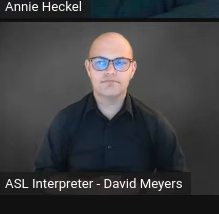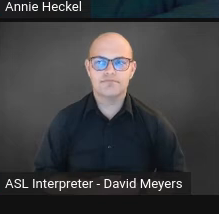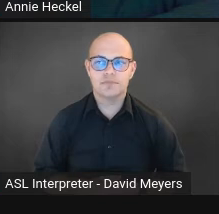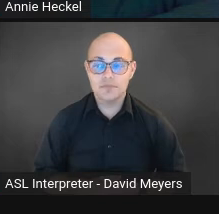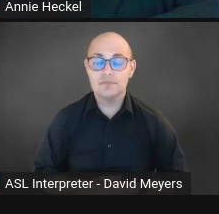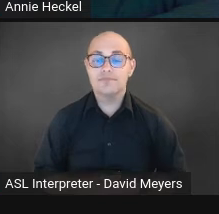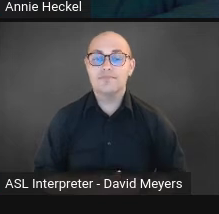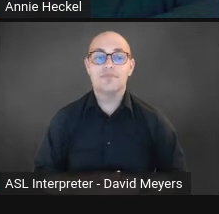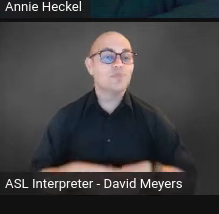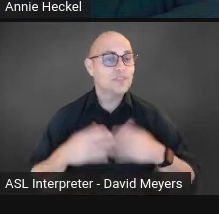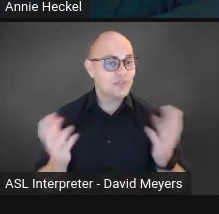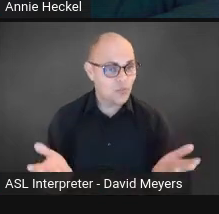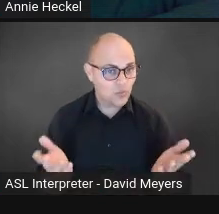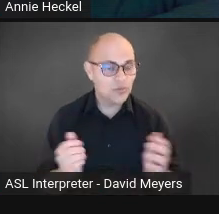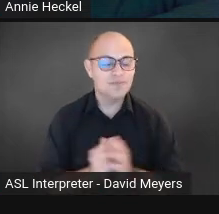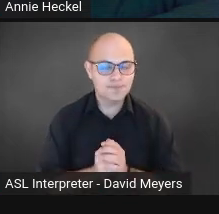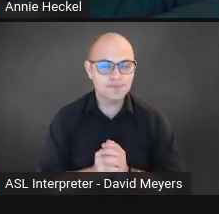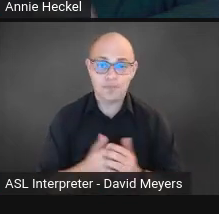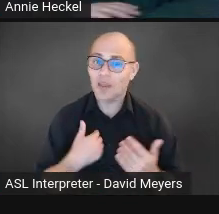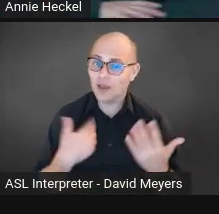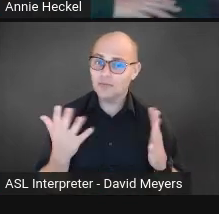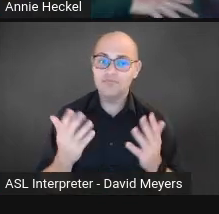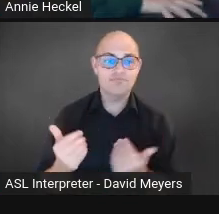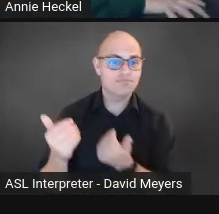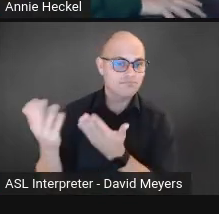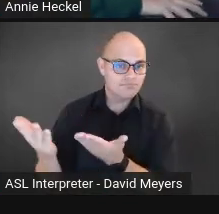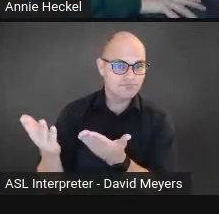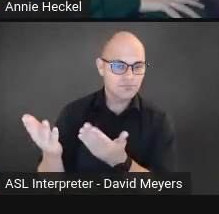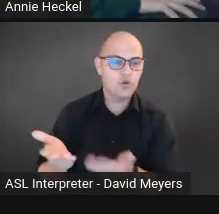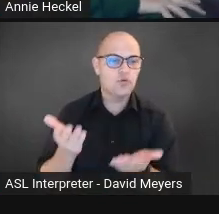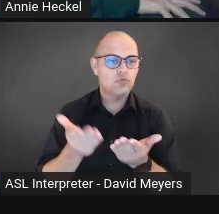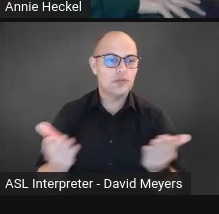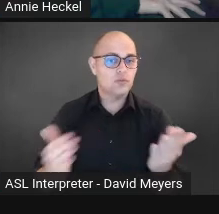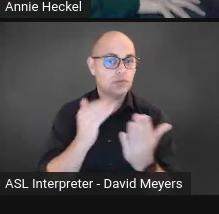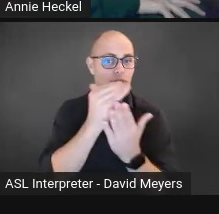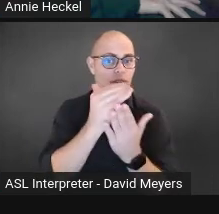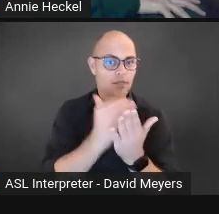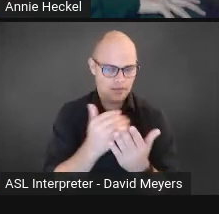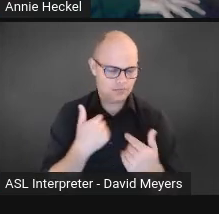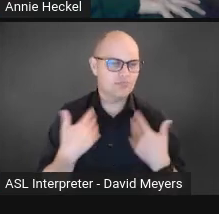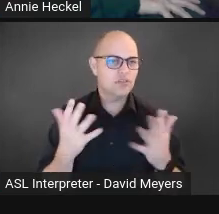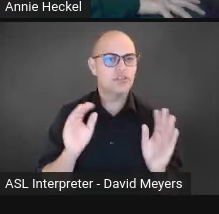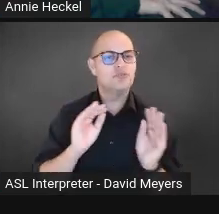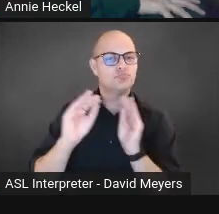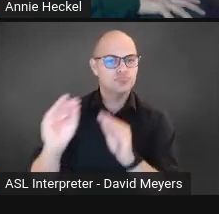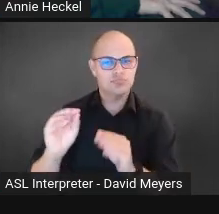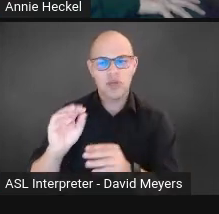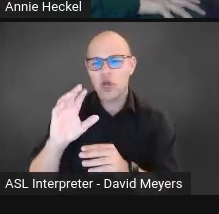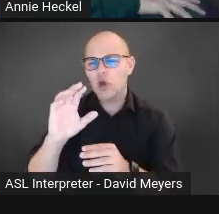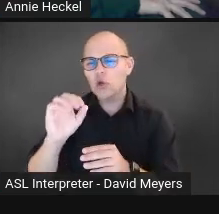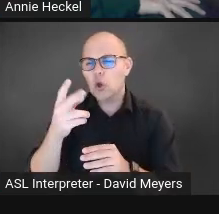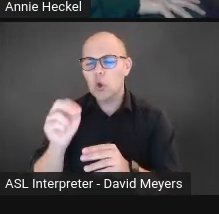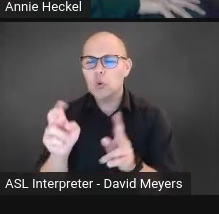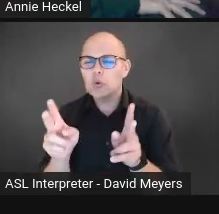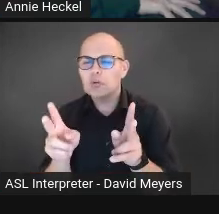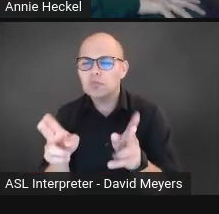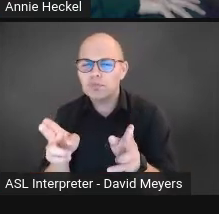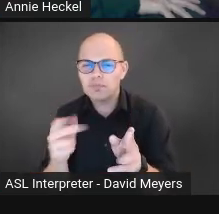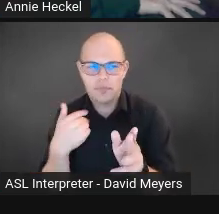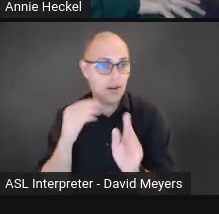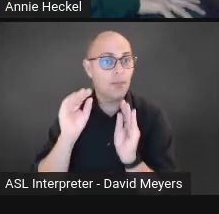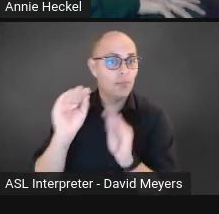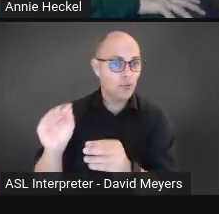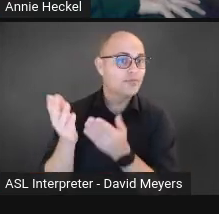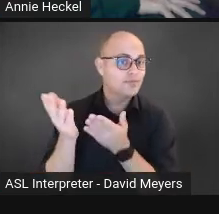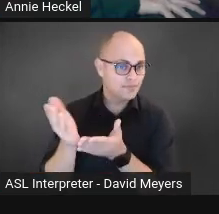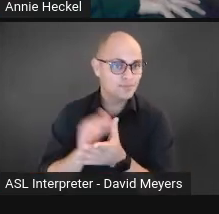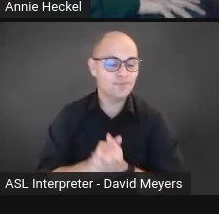I did put up a resource list and code snippets in the